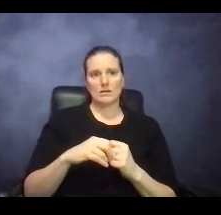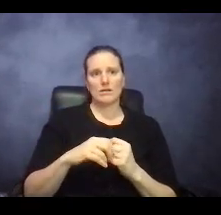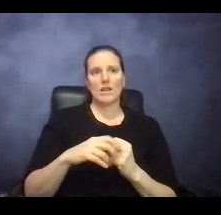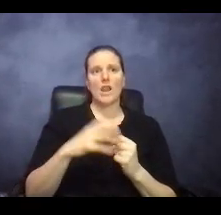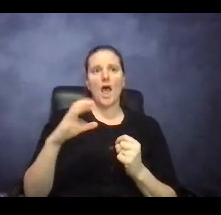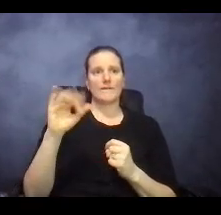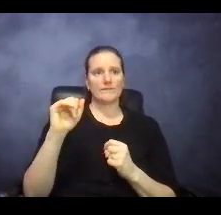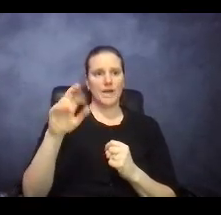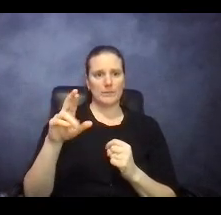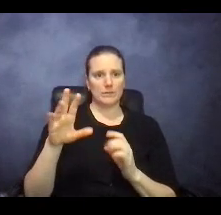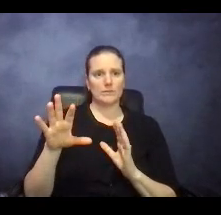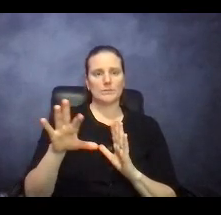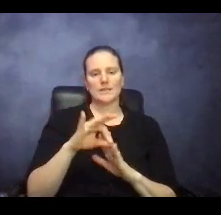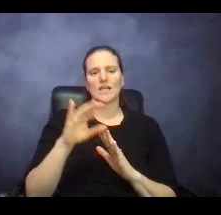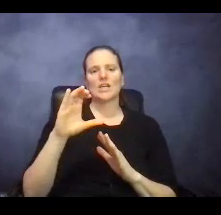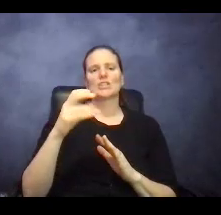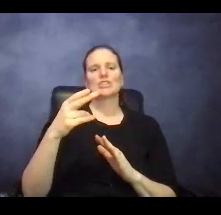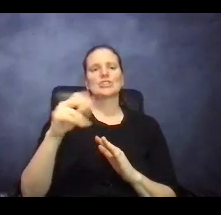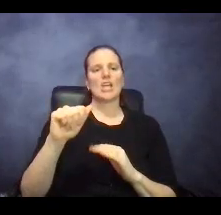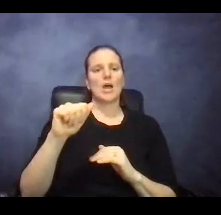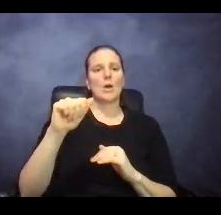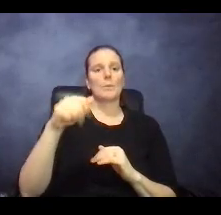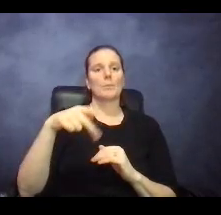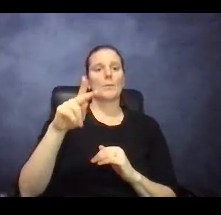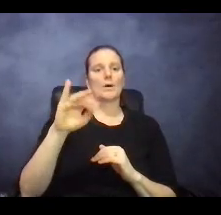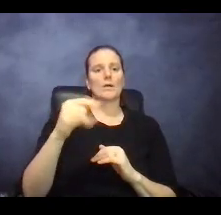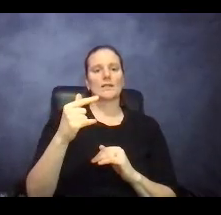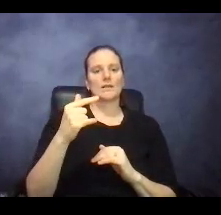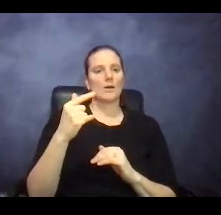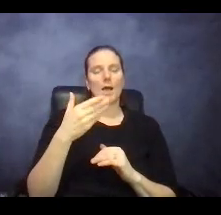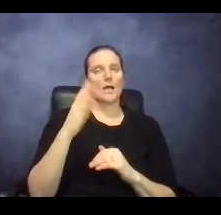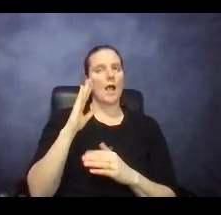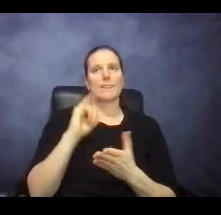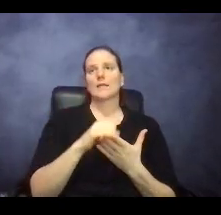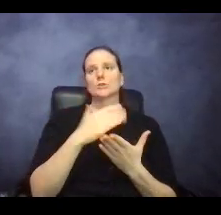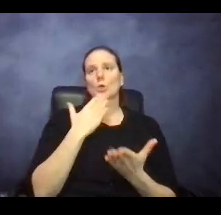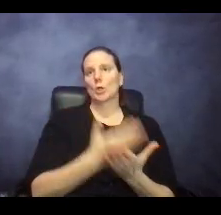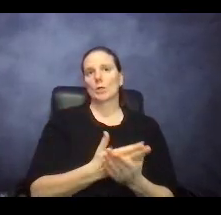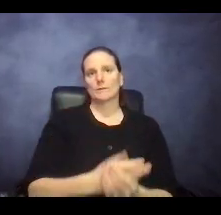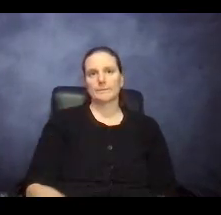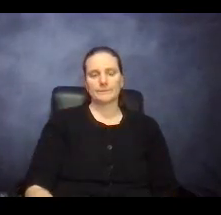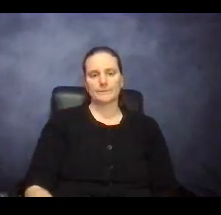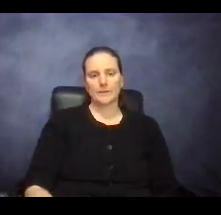So do chia seeds. So making like chia pudding. My god, that's so good. That's easy.